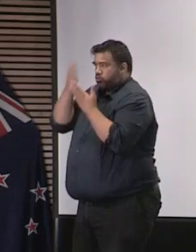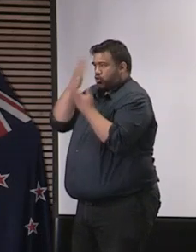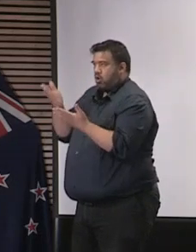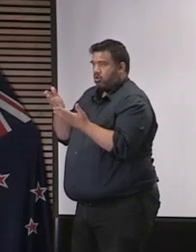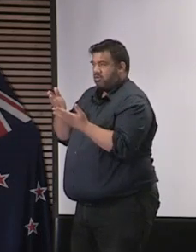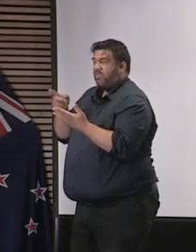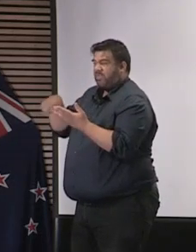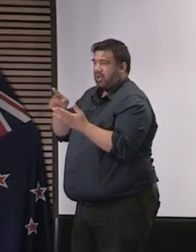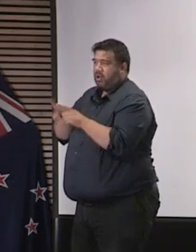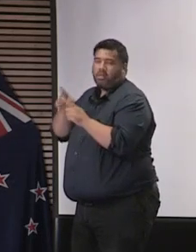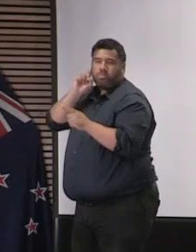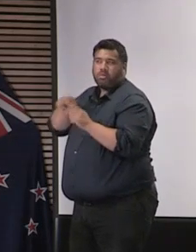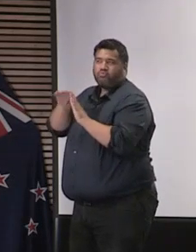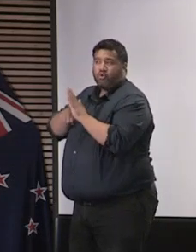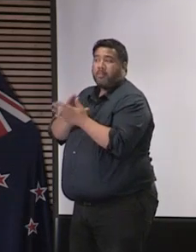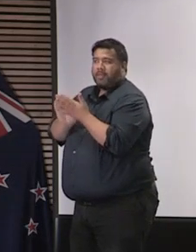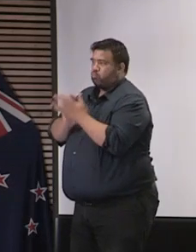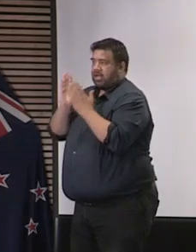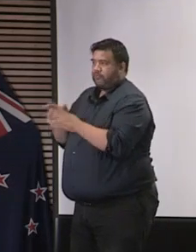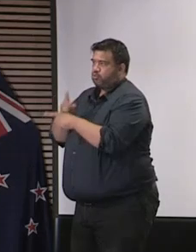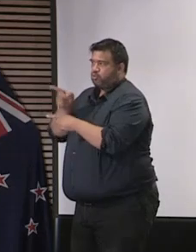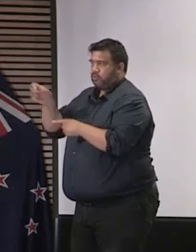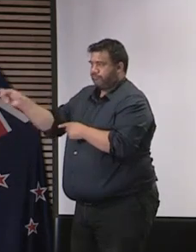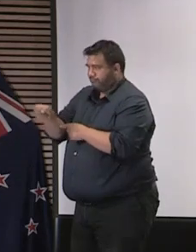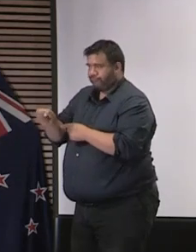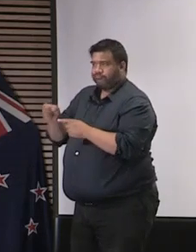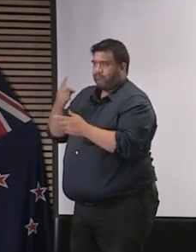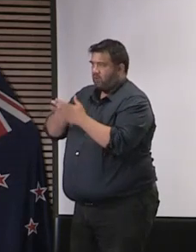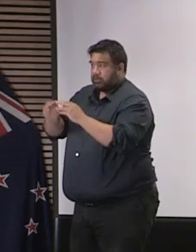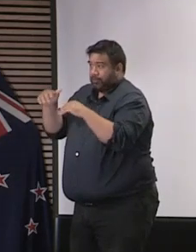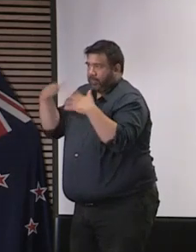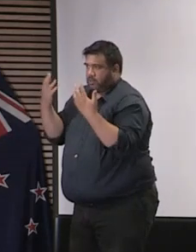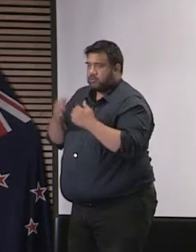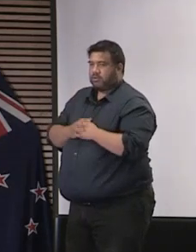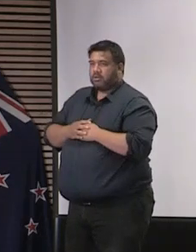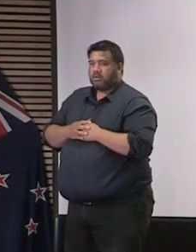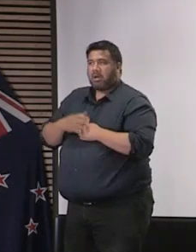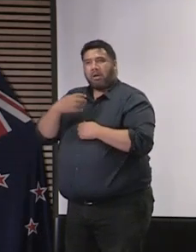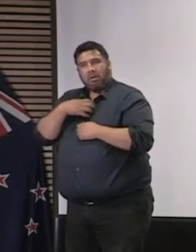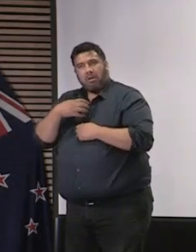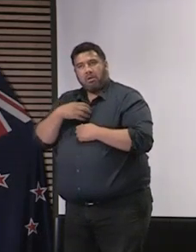come across who aren't, more often are likely to be flouting the rules and